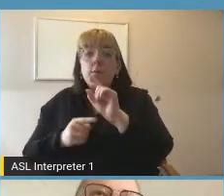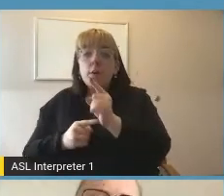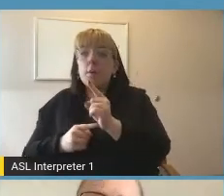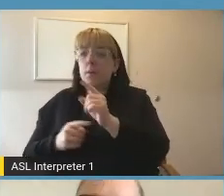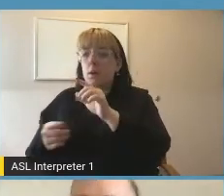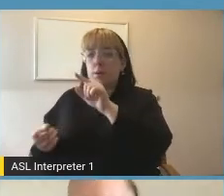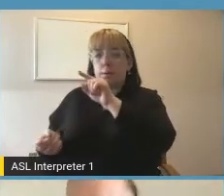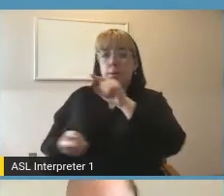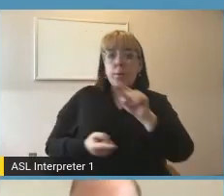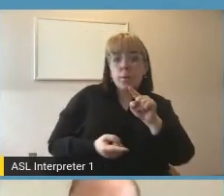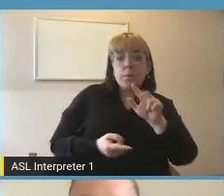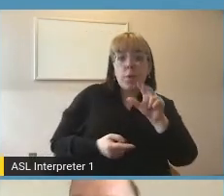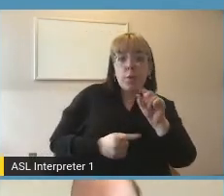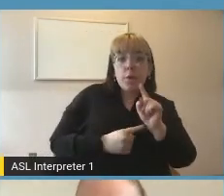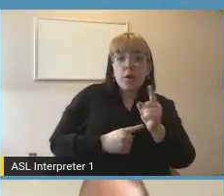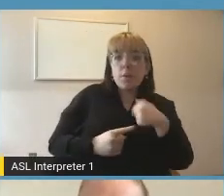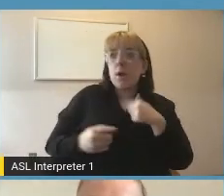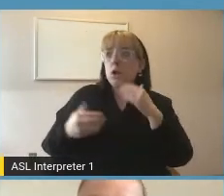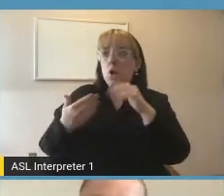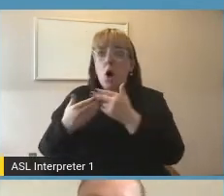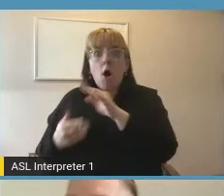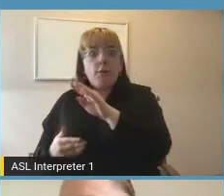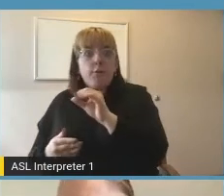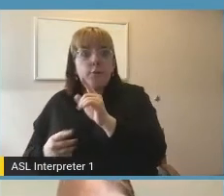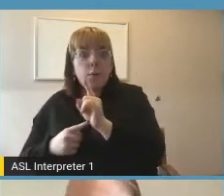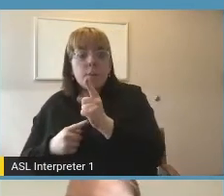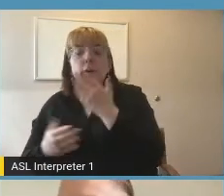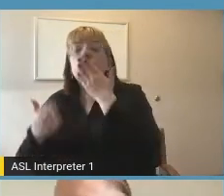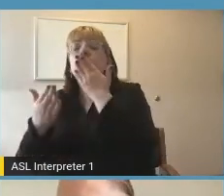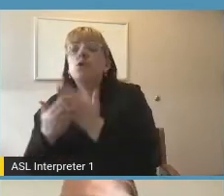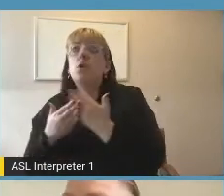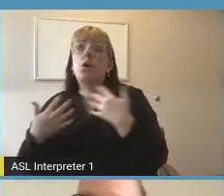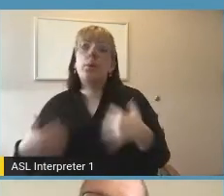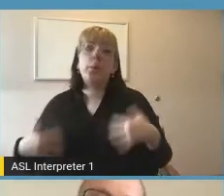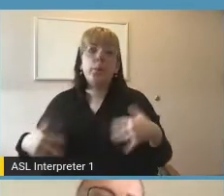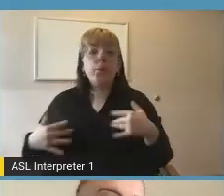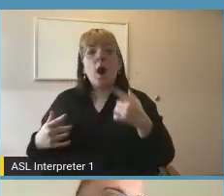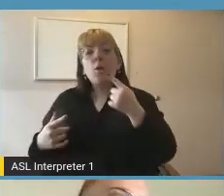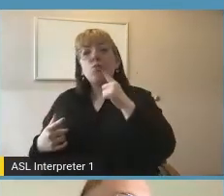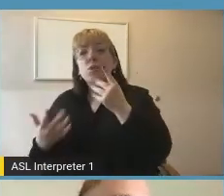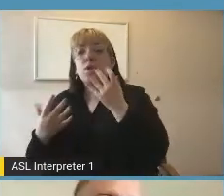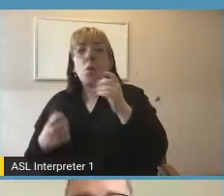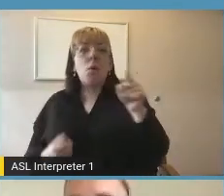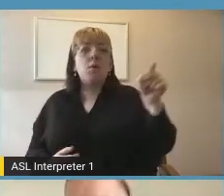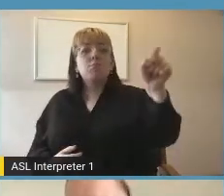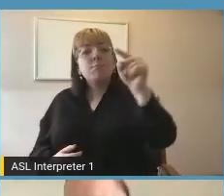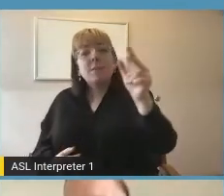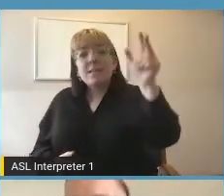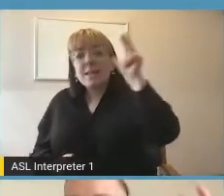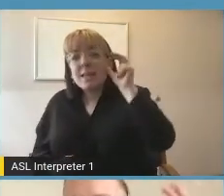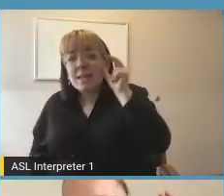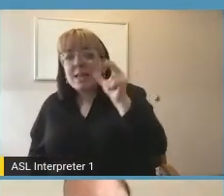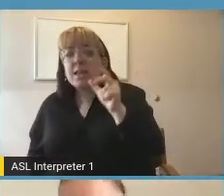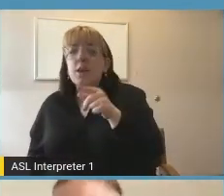is good it's like everything is good I really want them to hear this digression about the